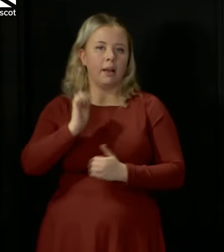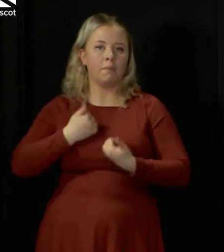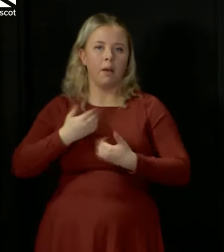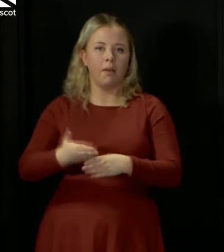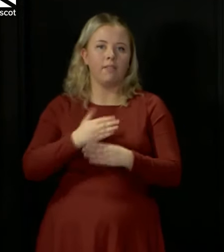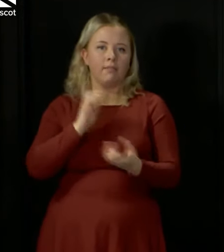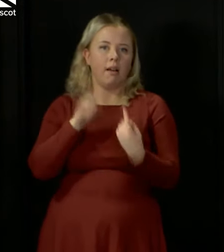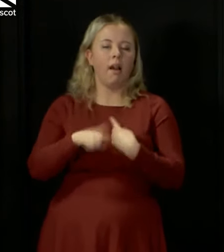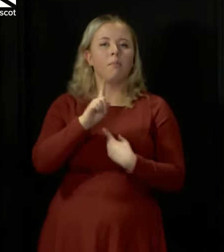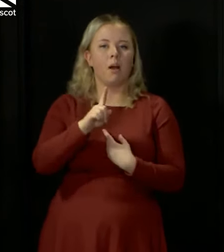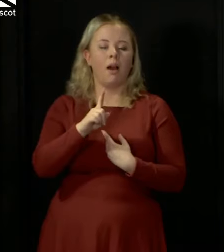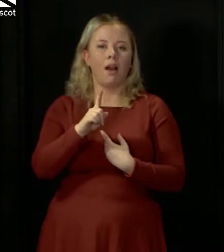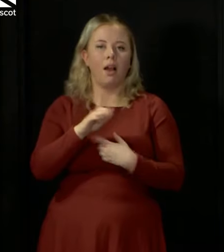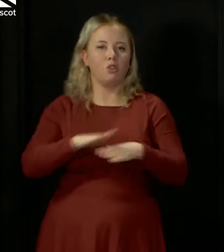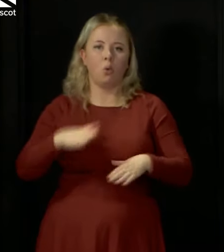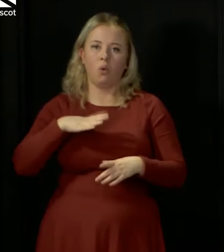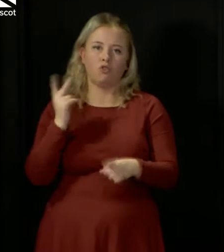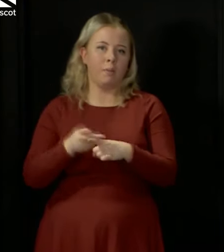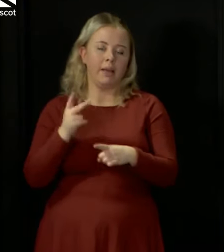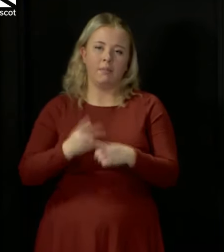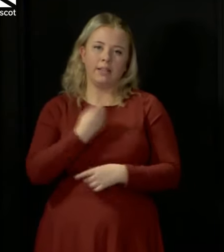to come in for a question but I don't want to just repeat myself in the interest of time